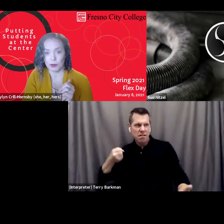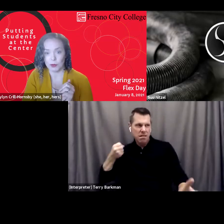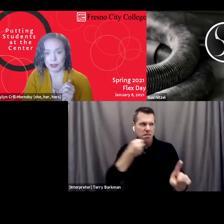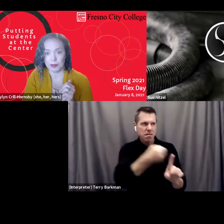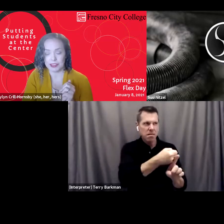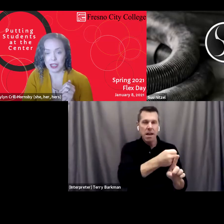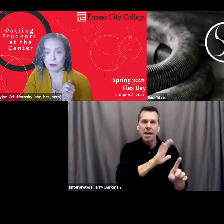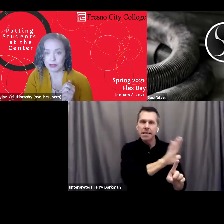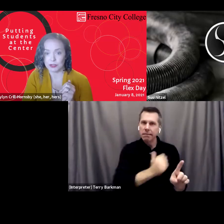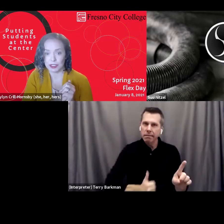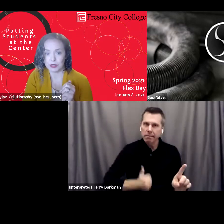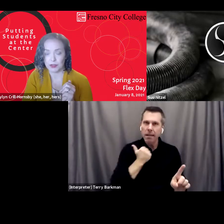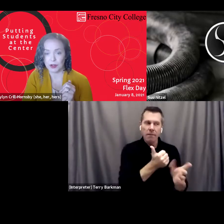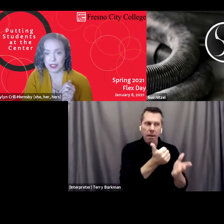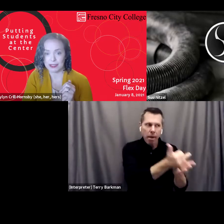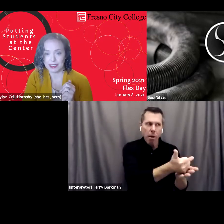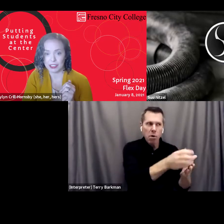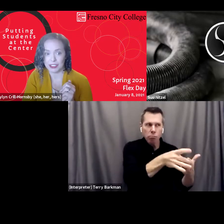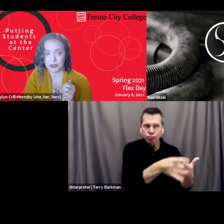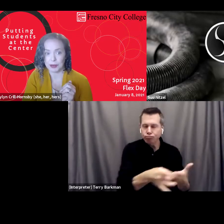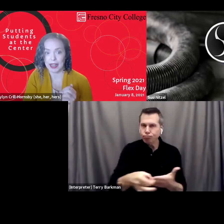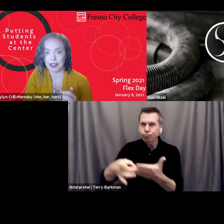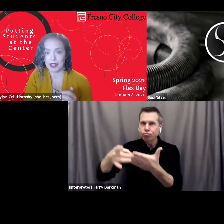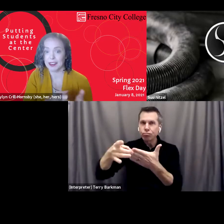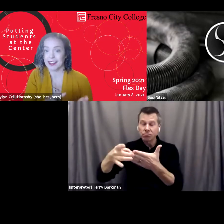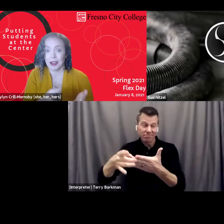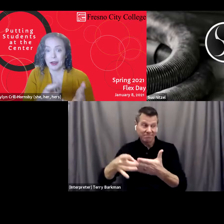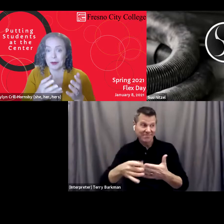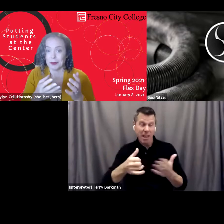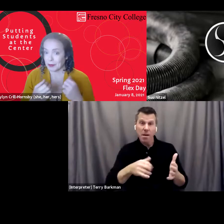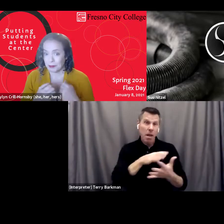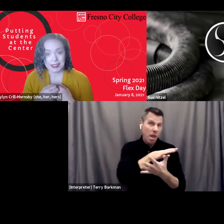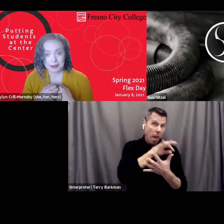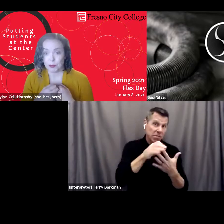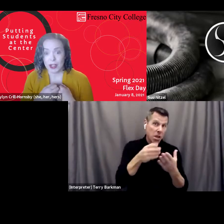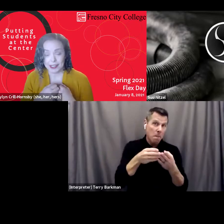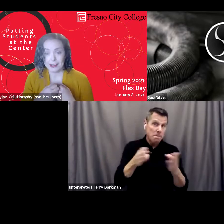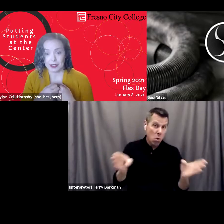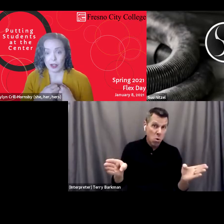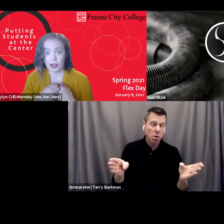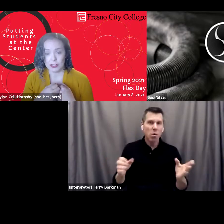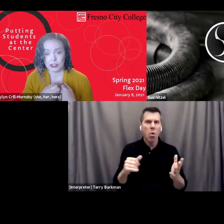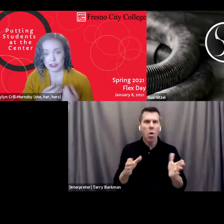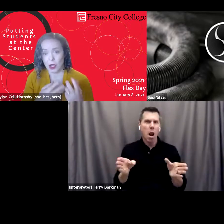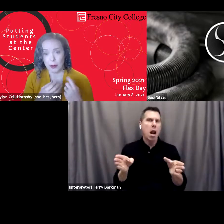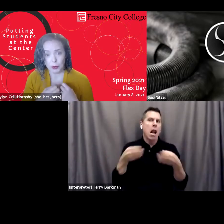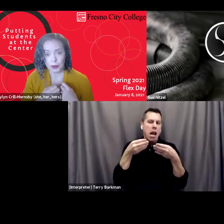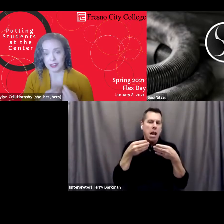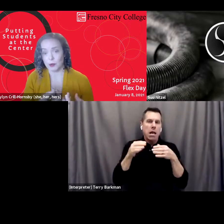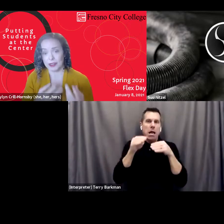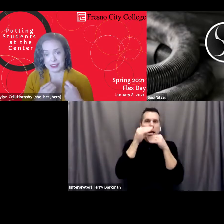what would be the best options for them as far as an educational path being brought into the college and on boarded and what that